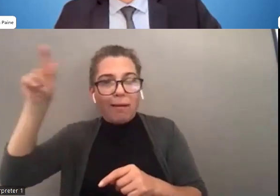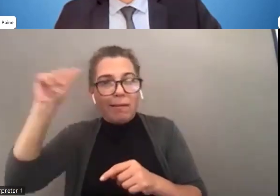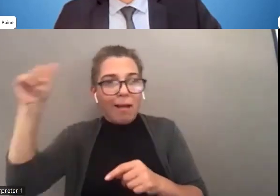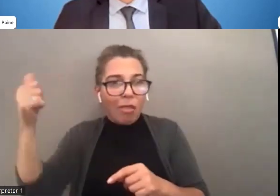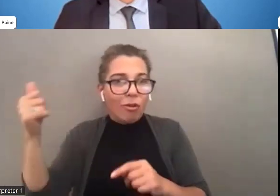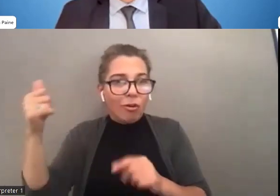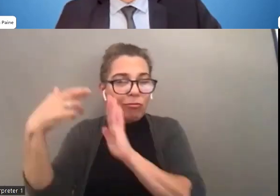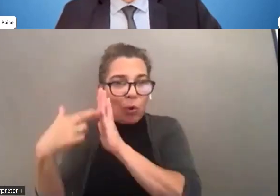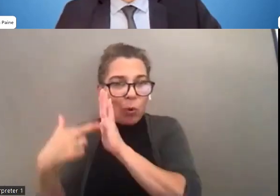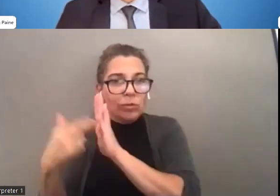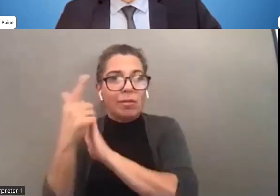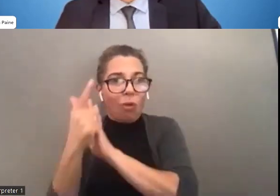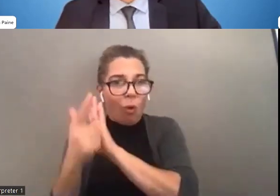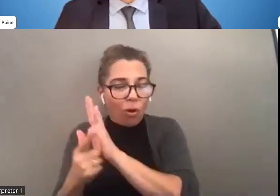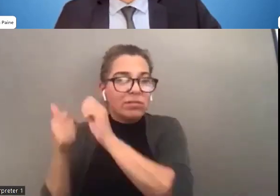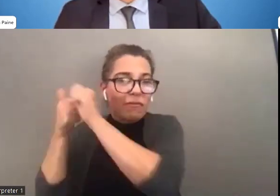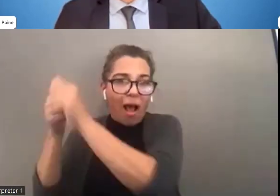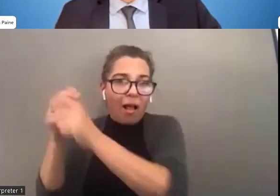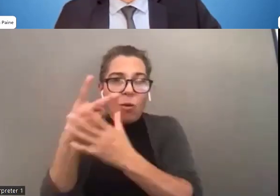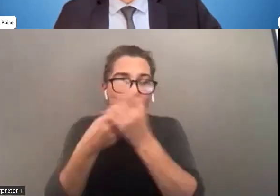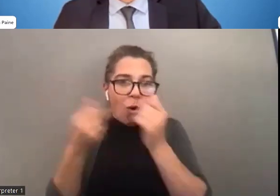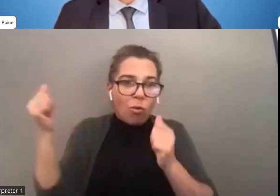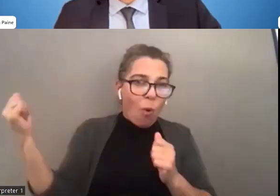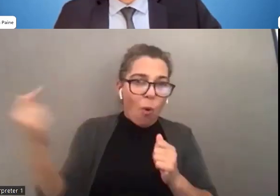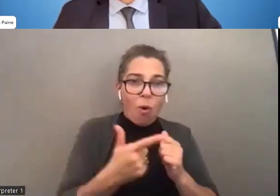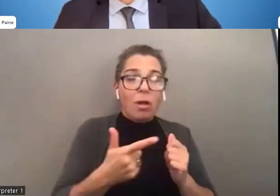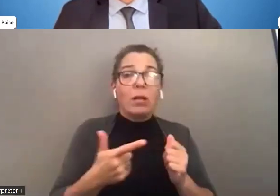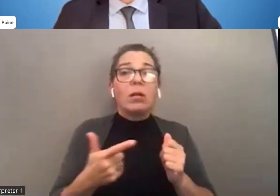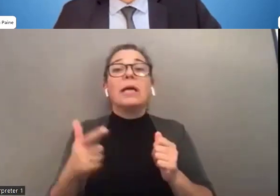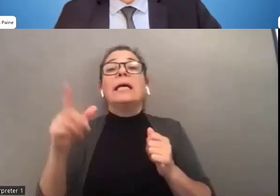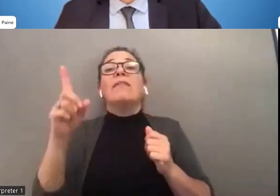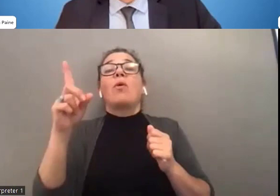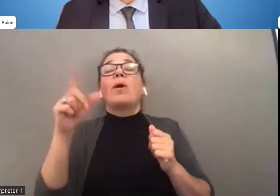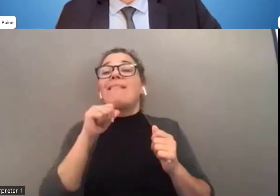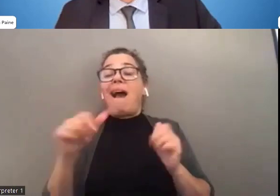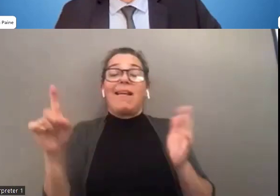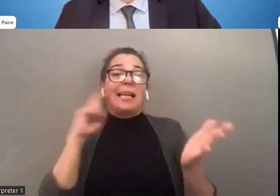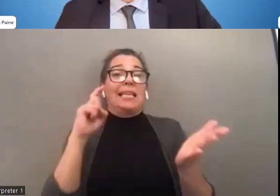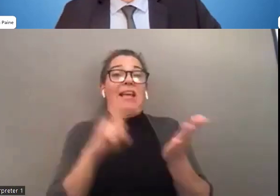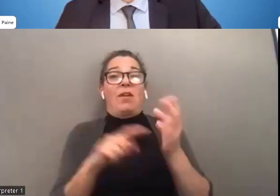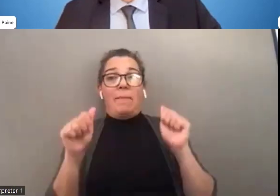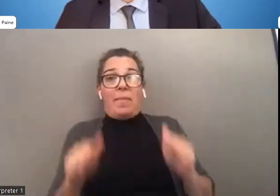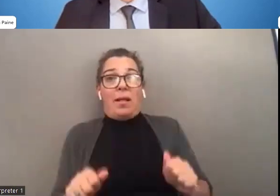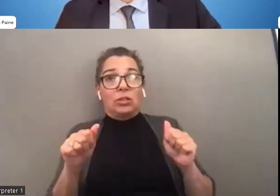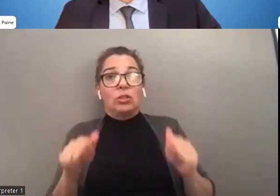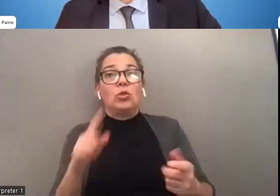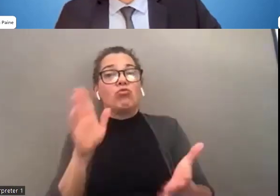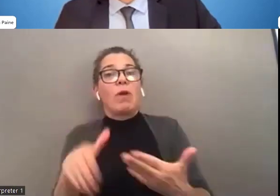we've actually addressed the issue of de-identification by sort of recommending that data be de-identified